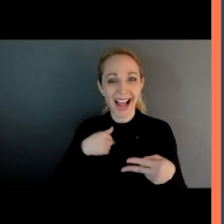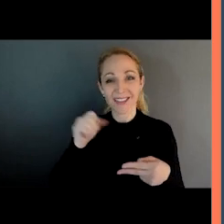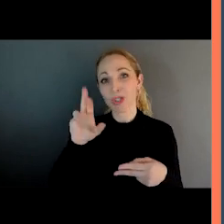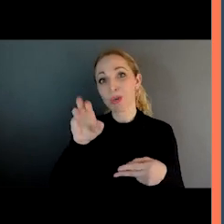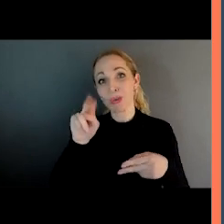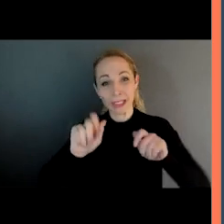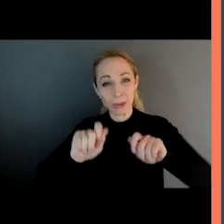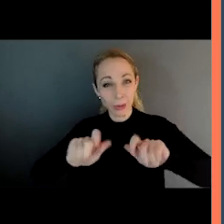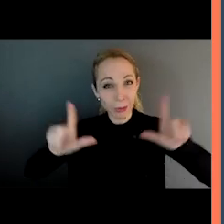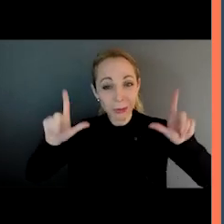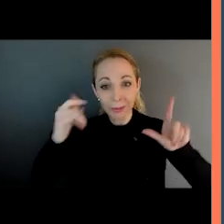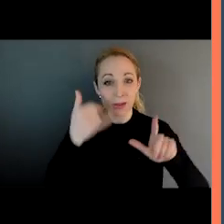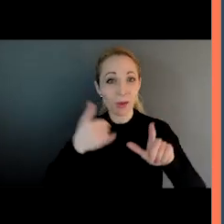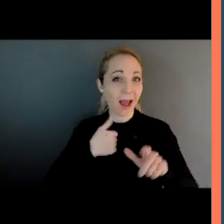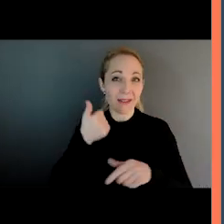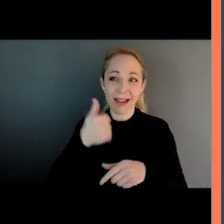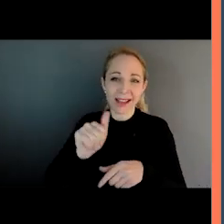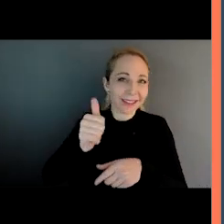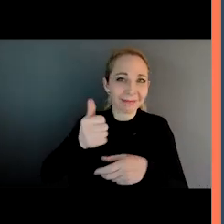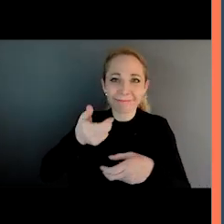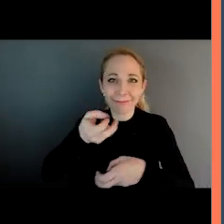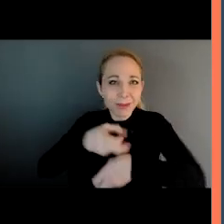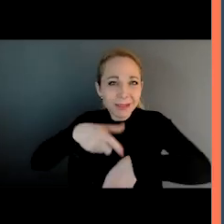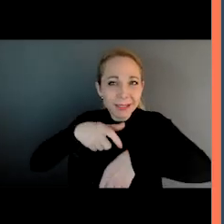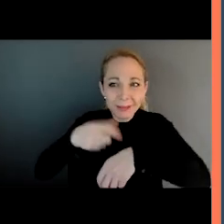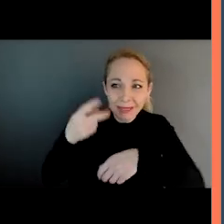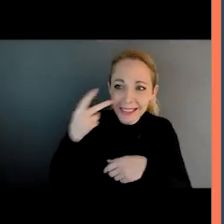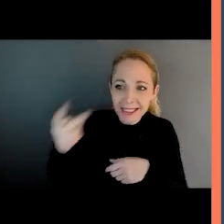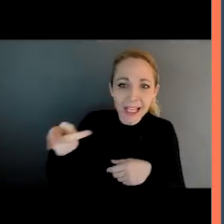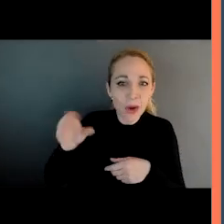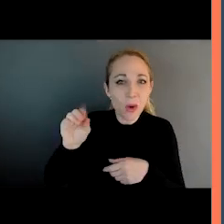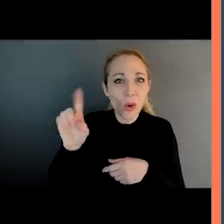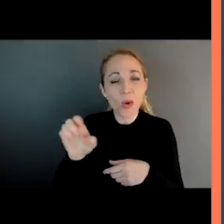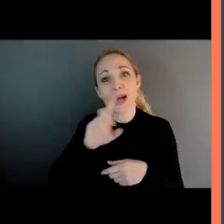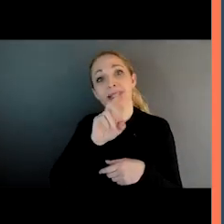SEEING THE CODE, DENNIS OR SJ WILL DROP A LINK TO THE